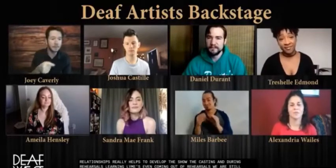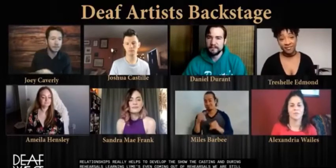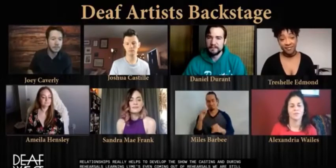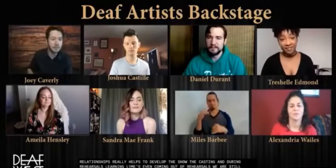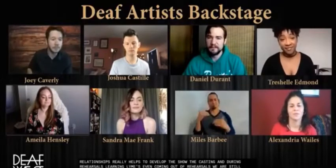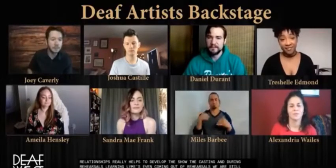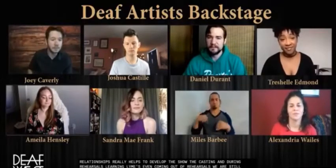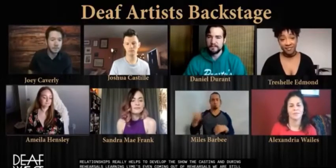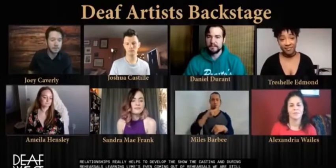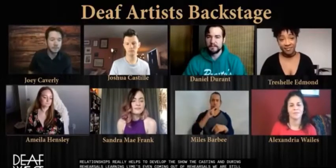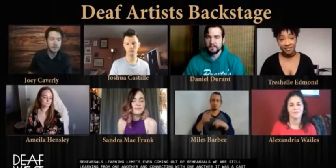Joey: Miles.